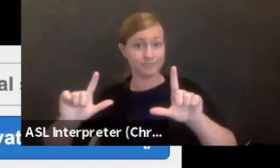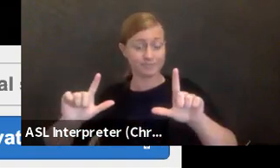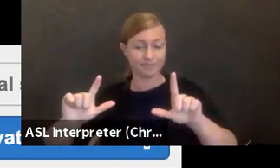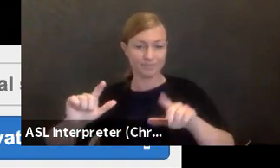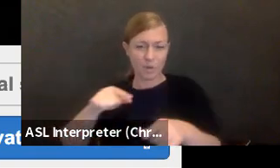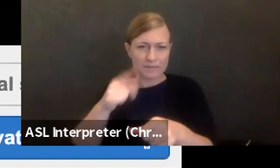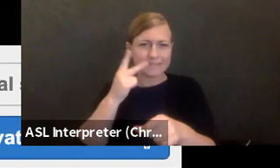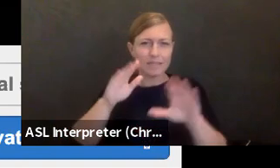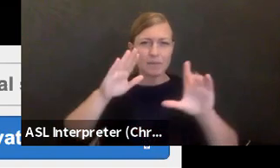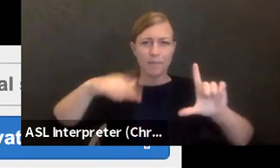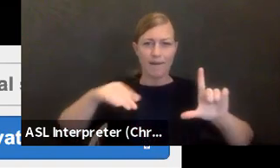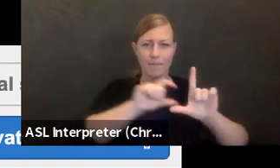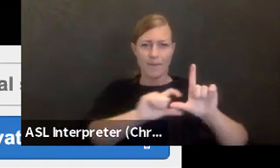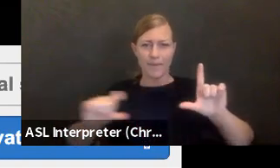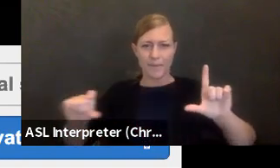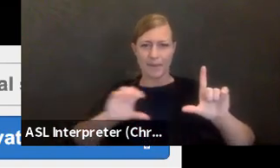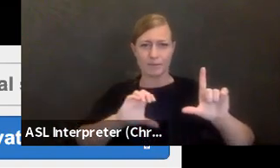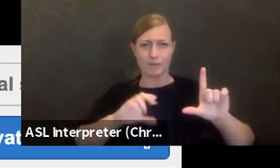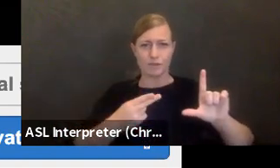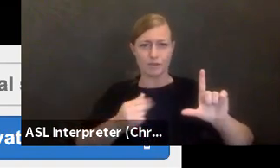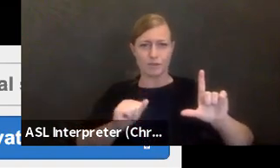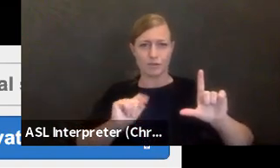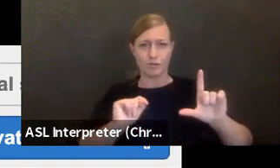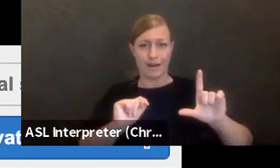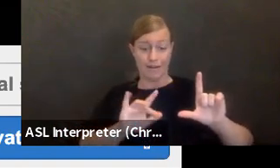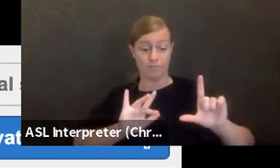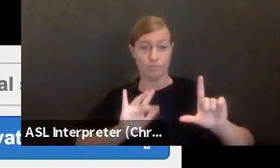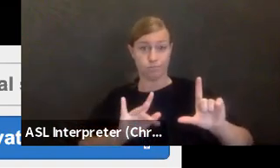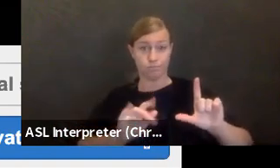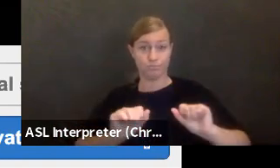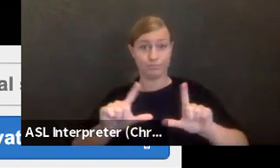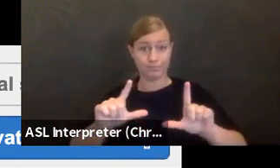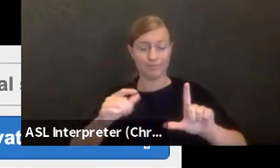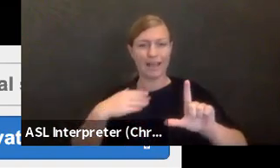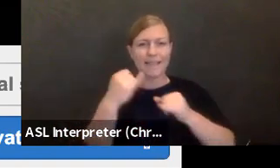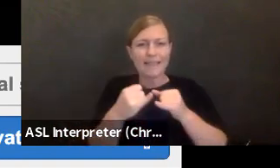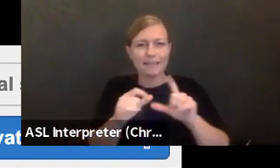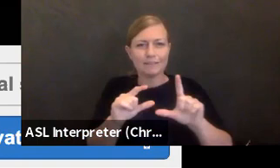remember chat is where you can access links so we are